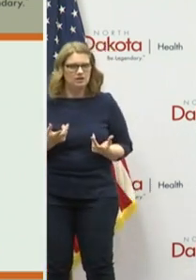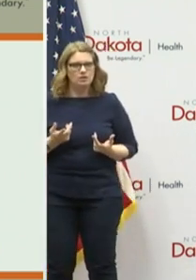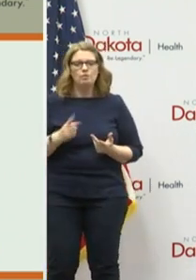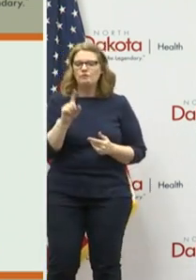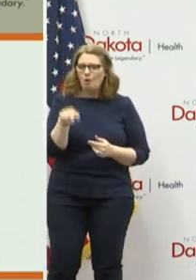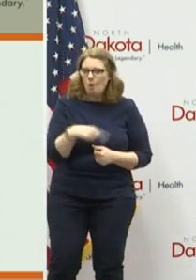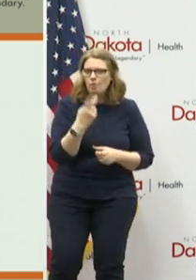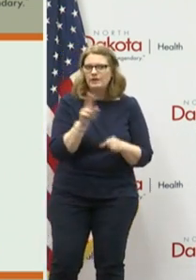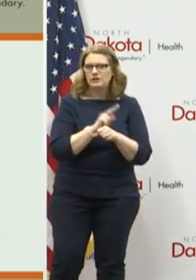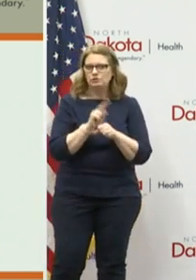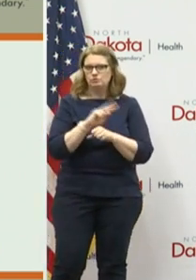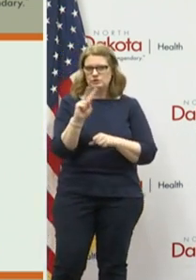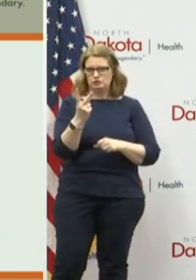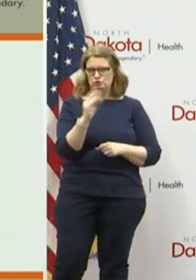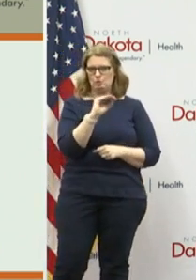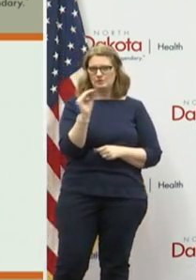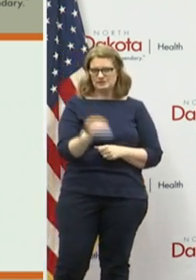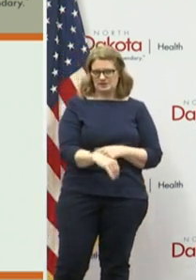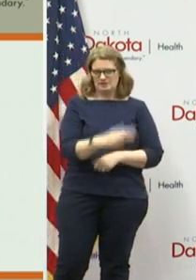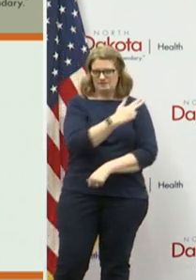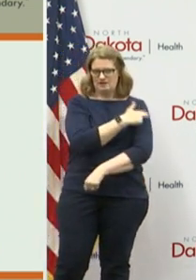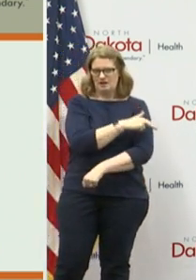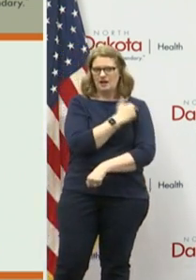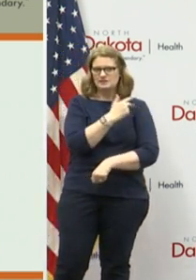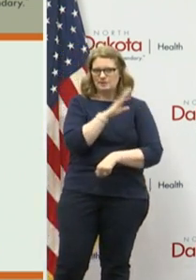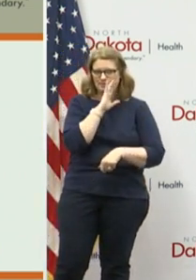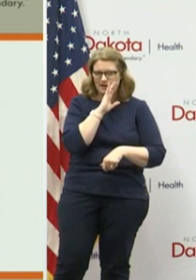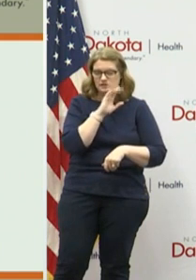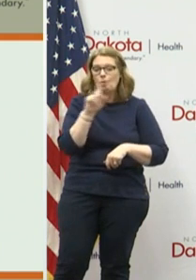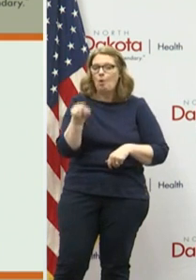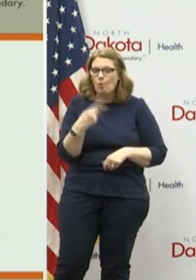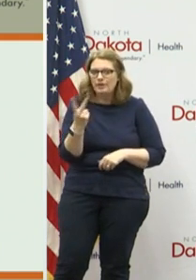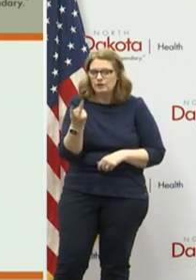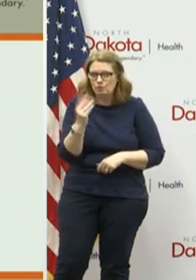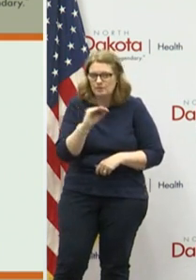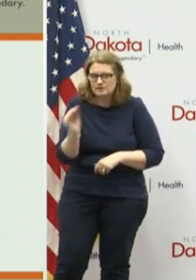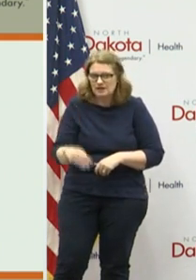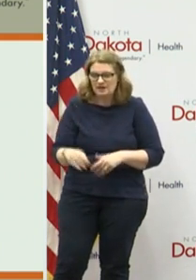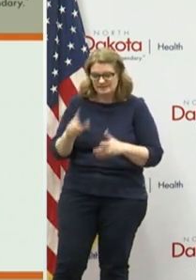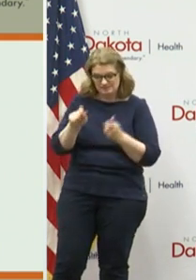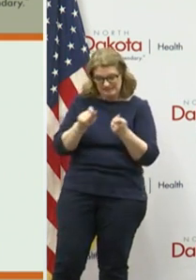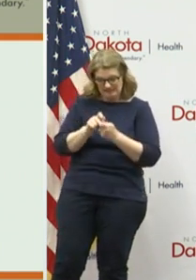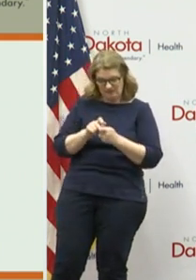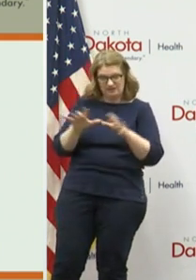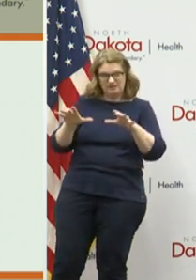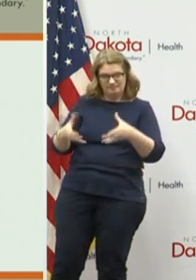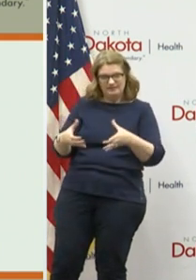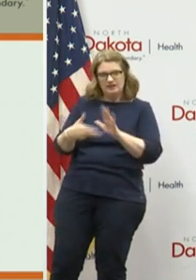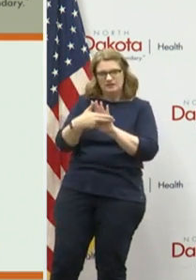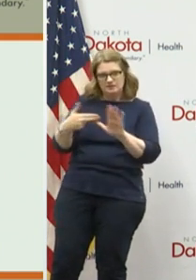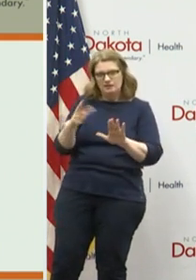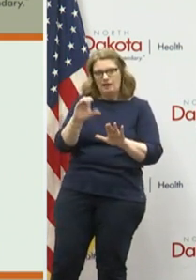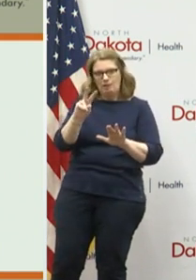NUMBER OF HOSPITAL BEDS AND ICU CARE AND AT NO POINT HAVE WE HAD MORE THAN 2% OF THE HOSPITAL